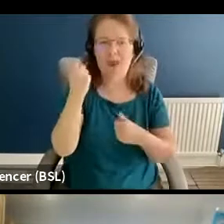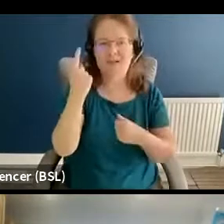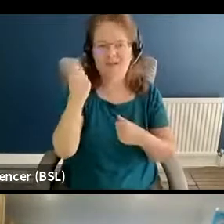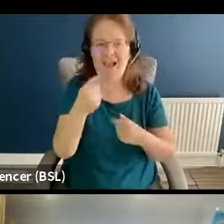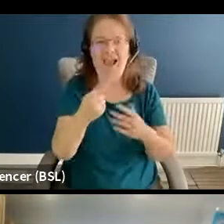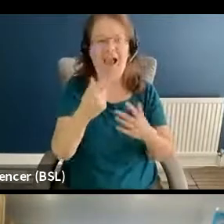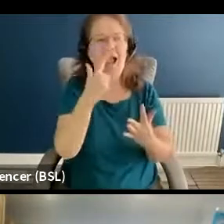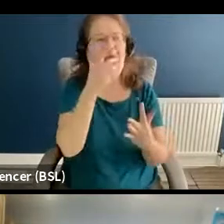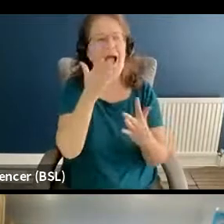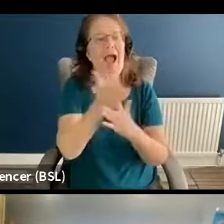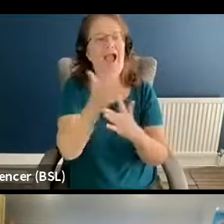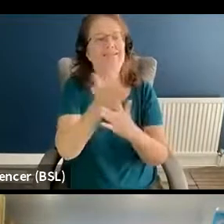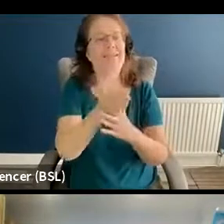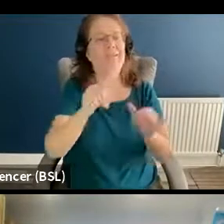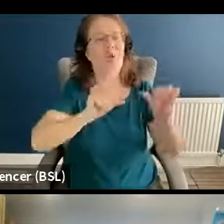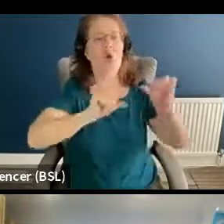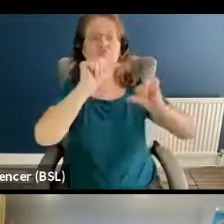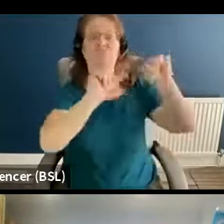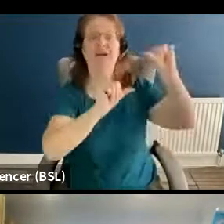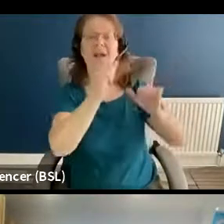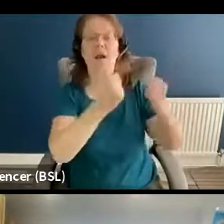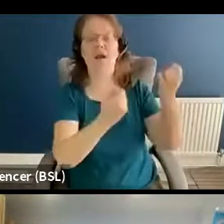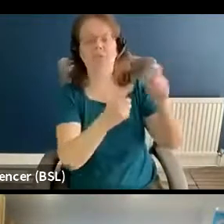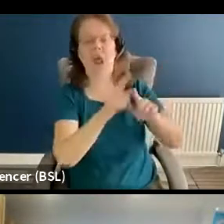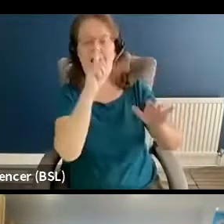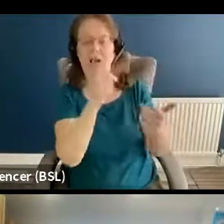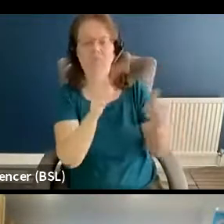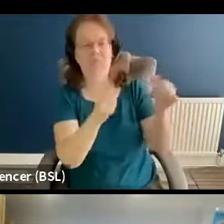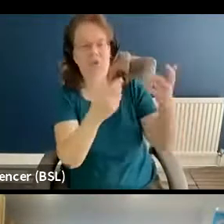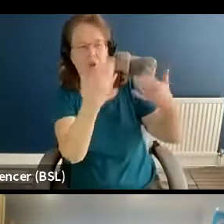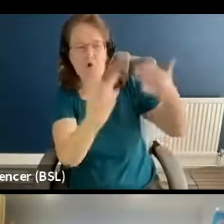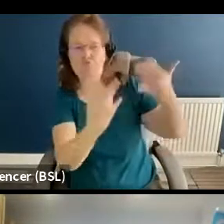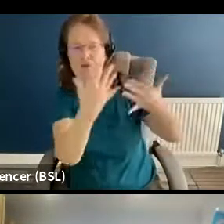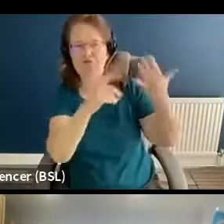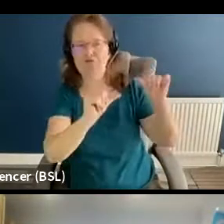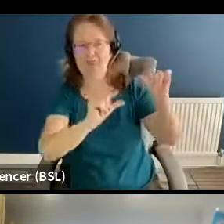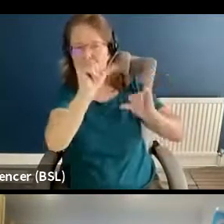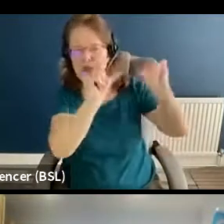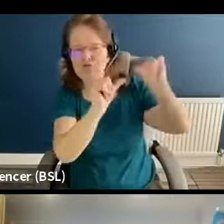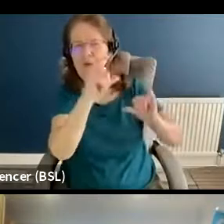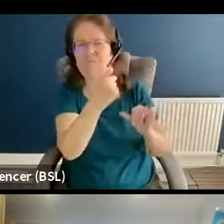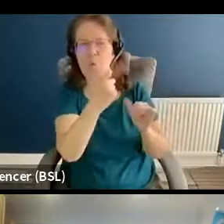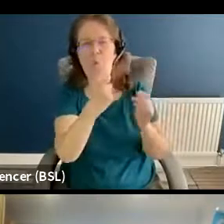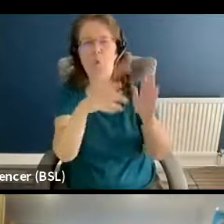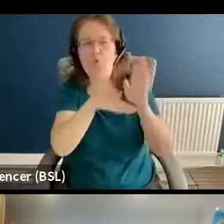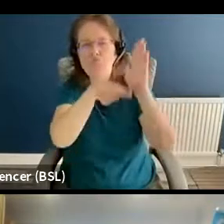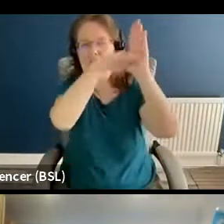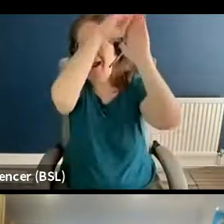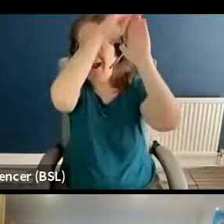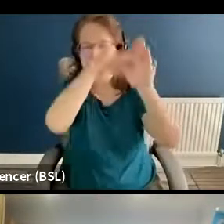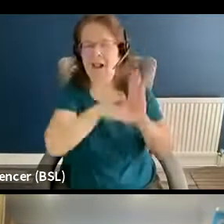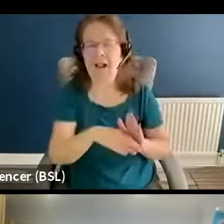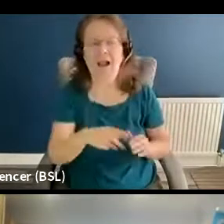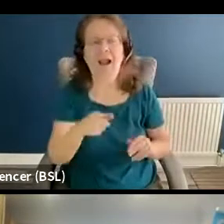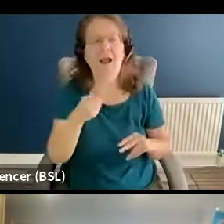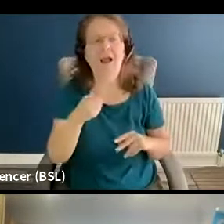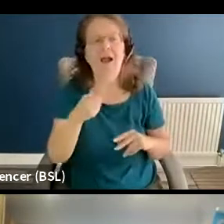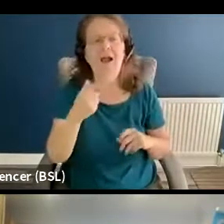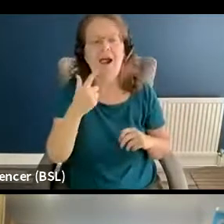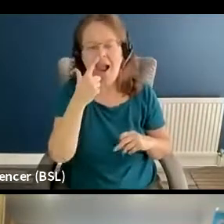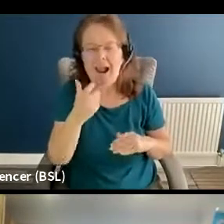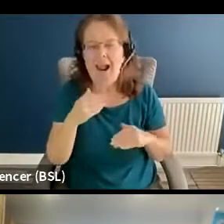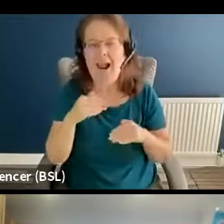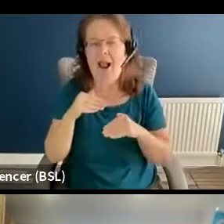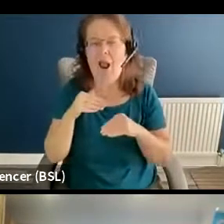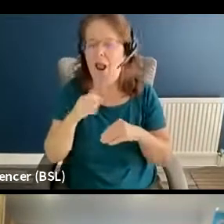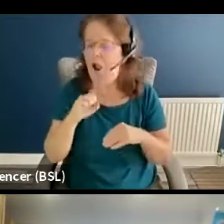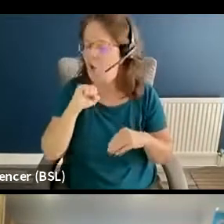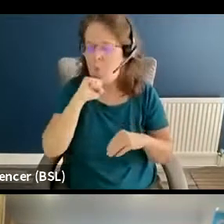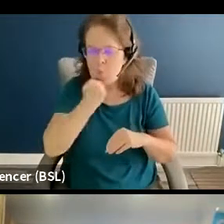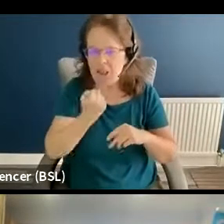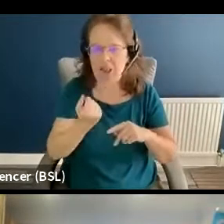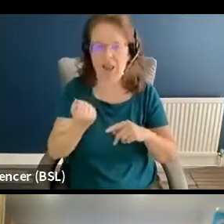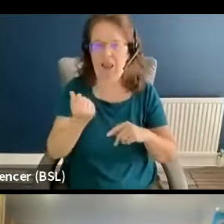rating as a measure for ranking. But if you do that overnight, it will trip so many people off